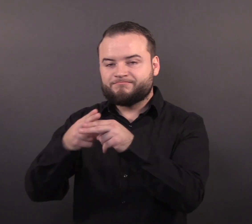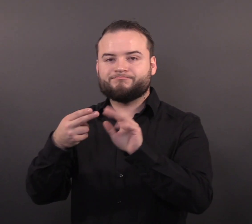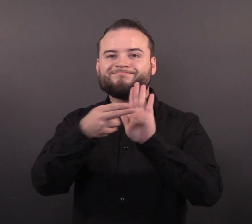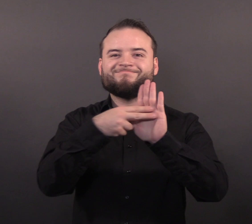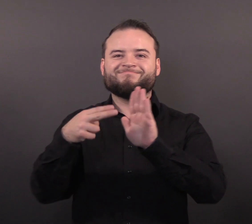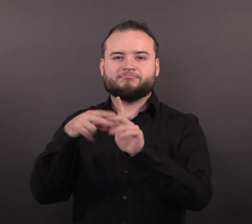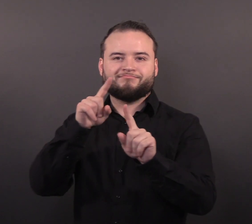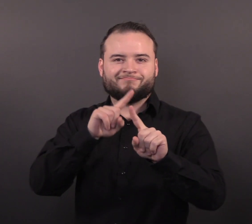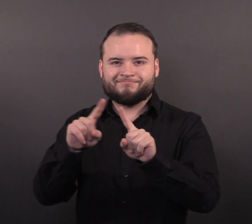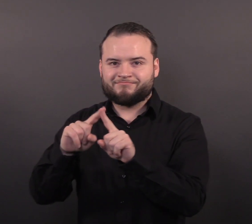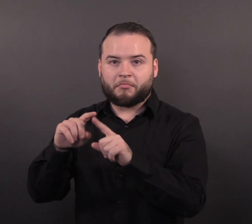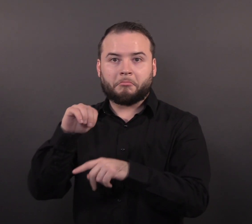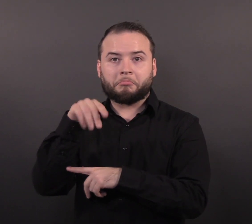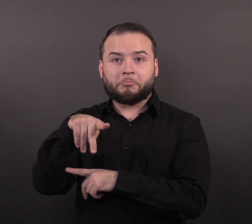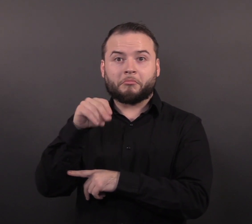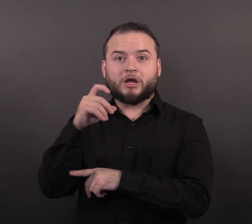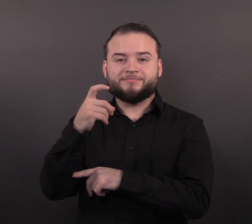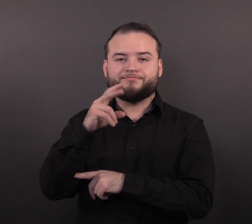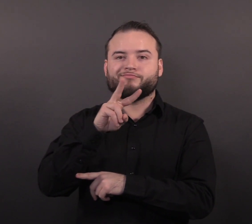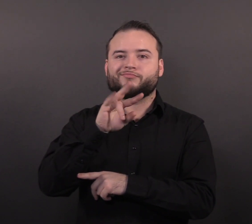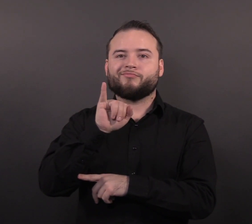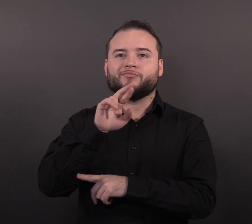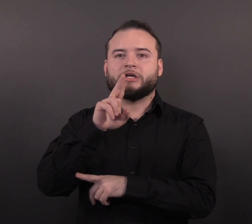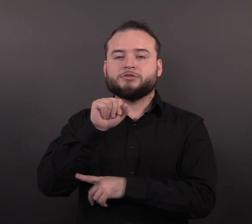Naming monkeypox virus variants or clades: